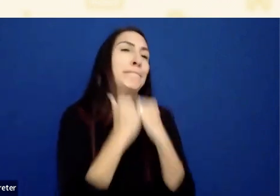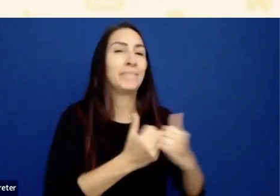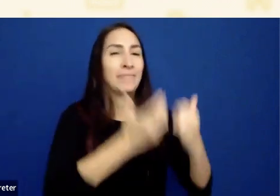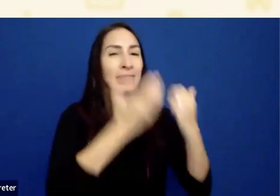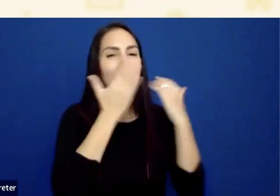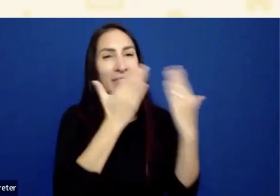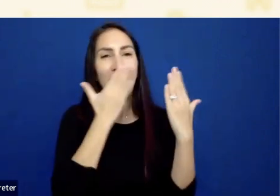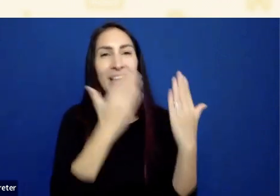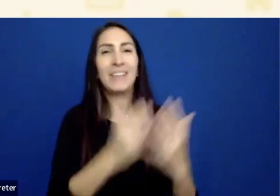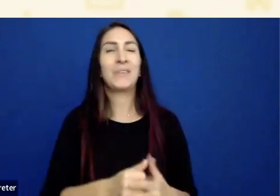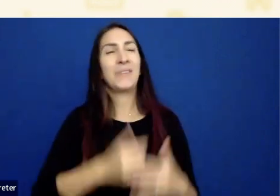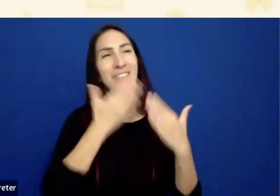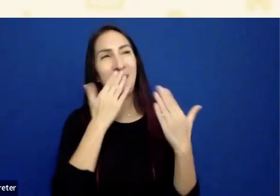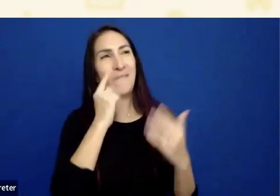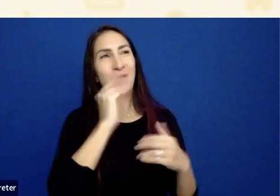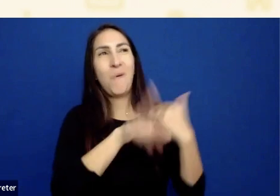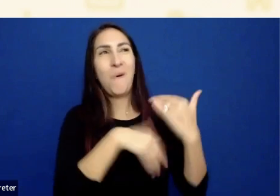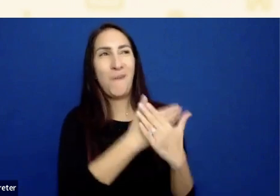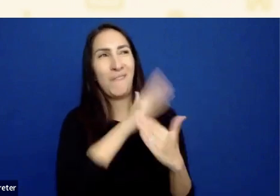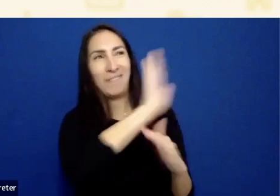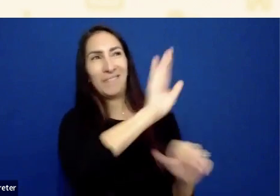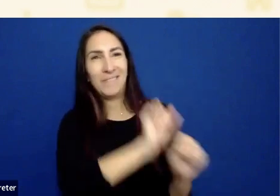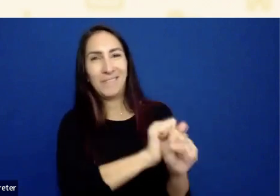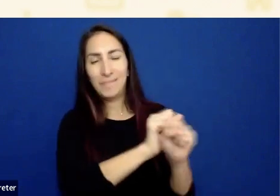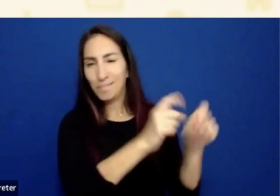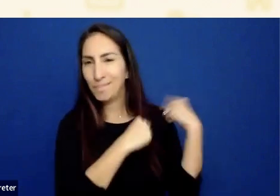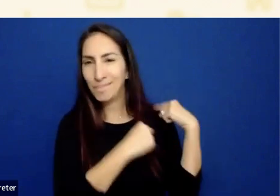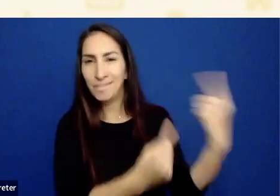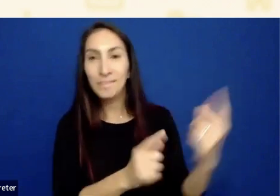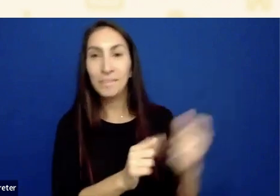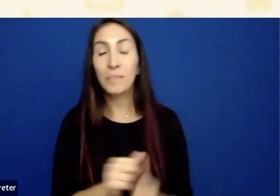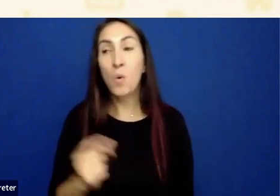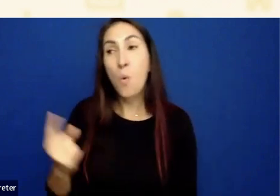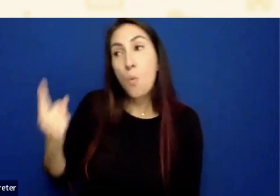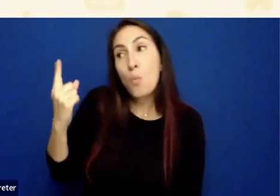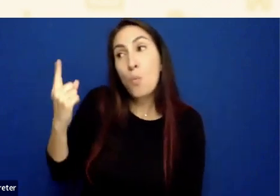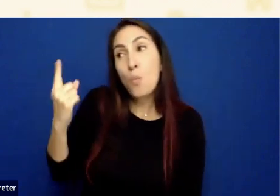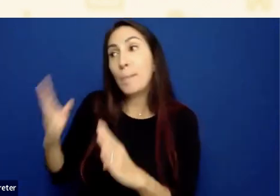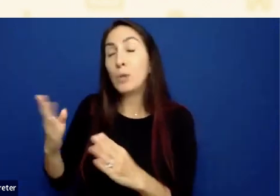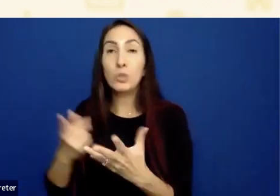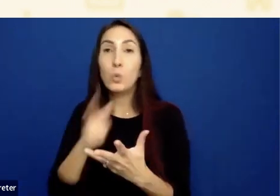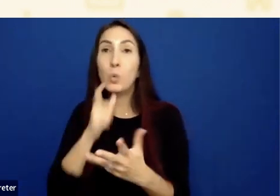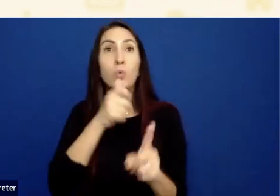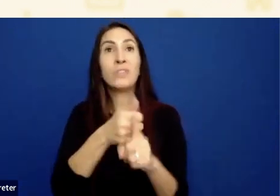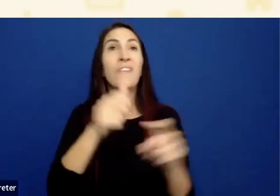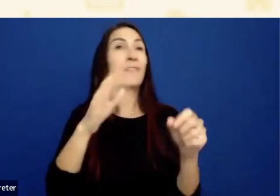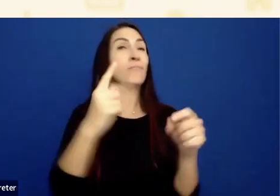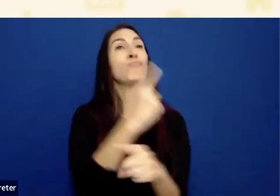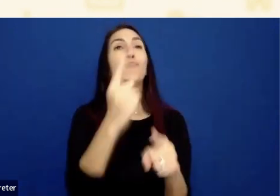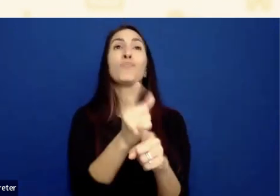However, one person working in their spare time when they're not at their full-time job is not enough